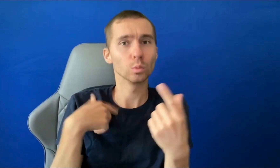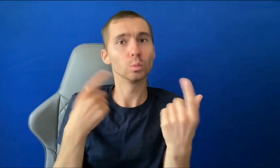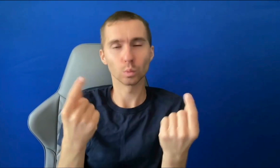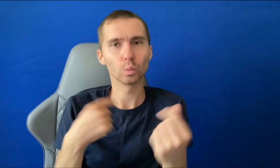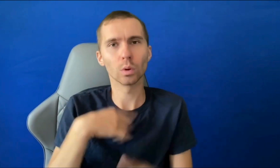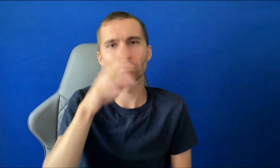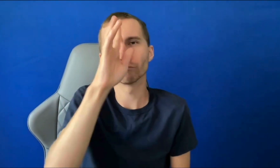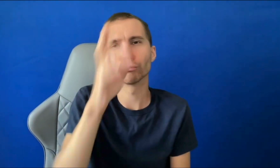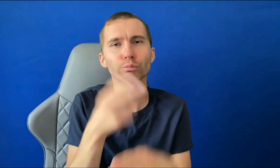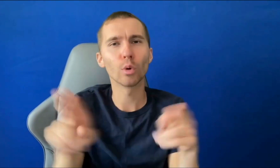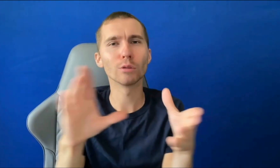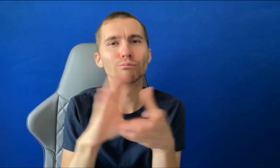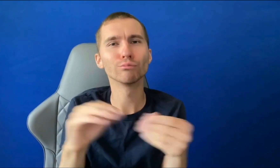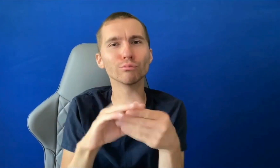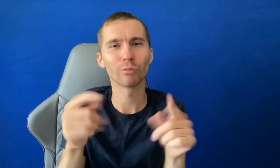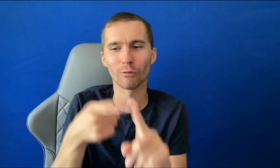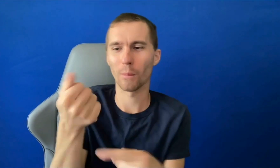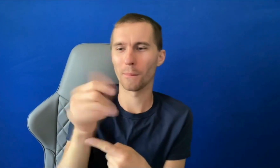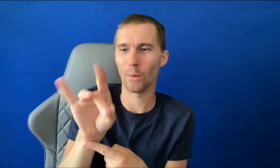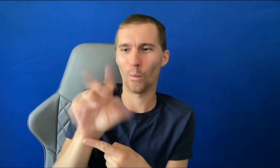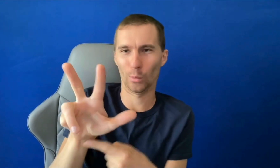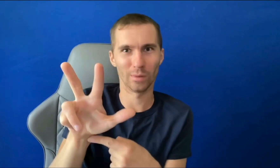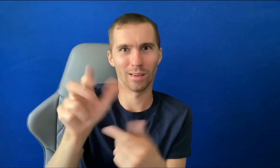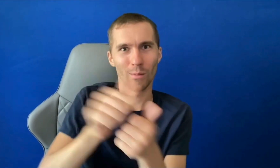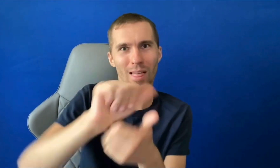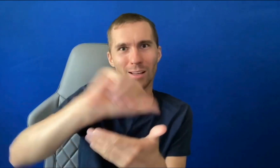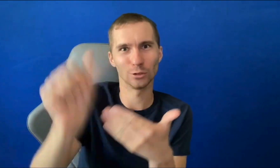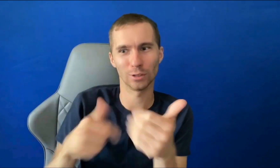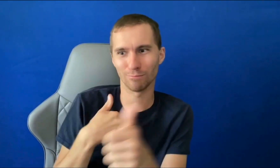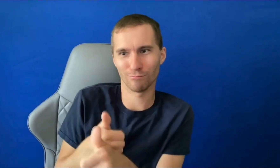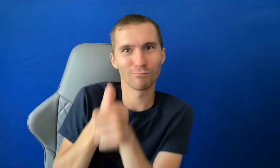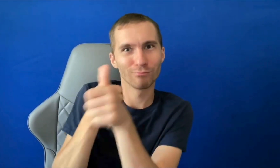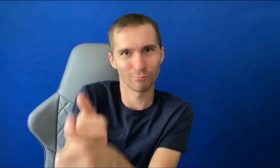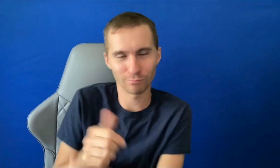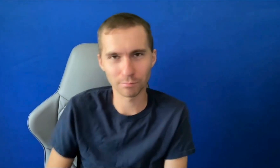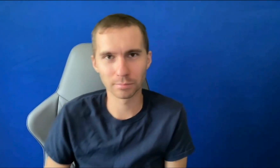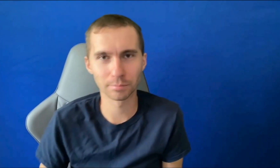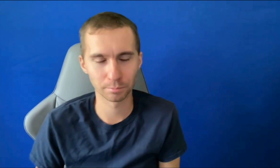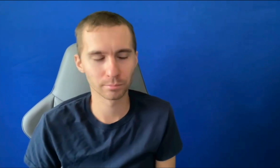I have invented an ASL number story based on the year 1803 that describes the Louisiana Purchase.